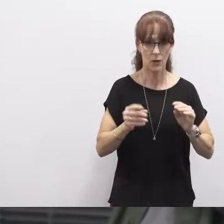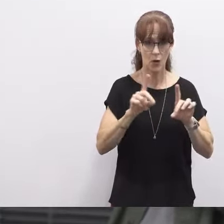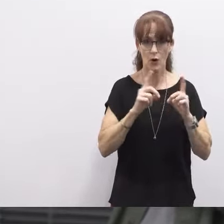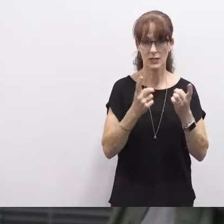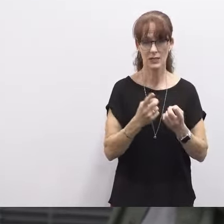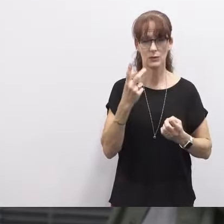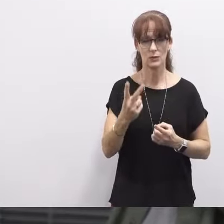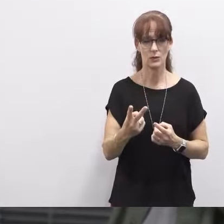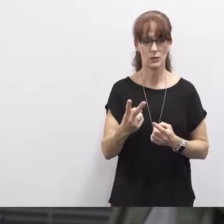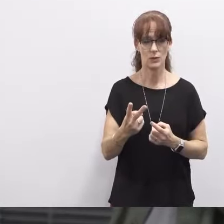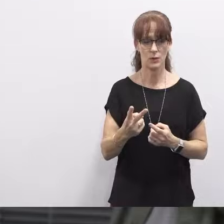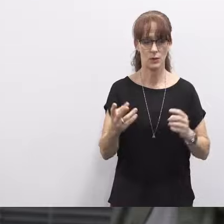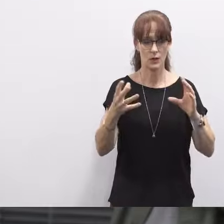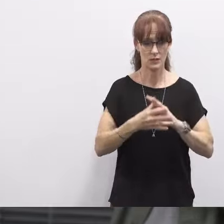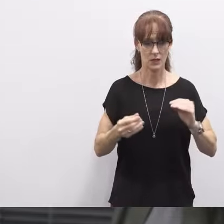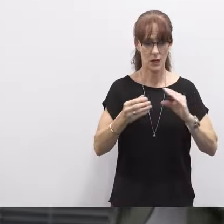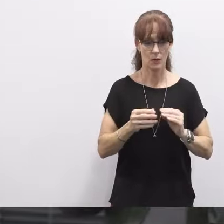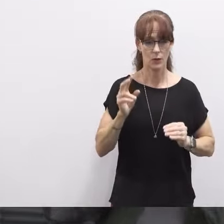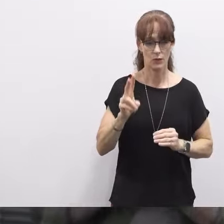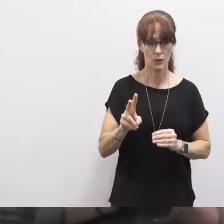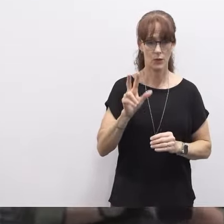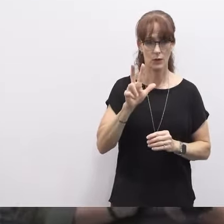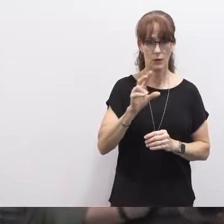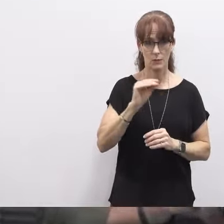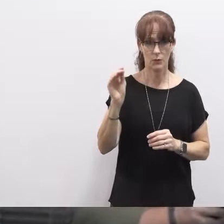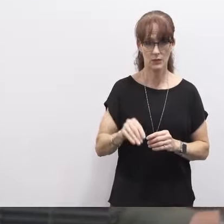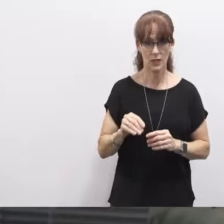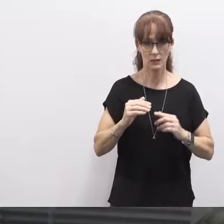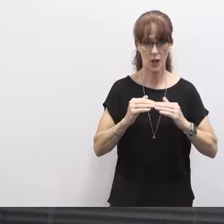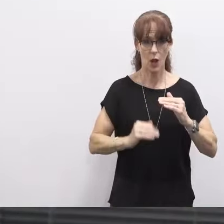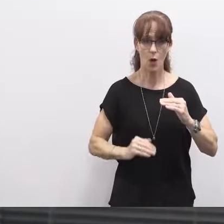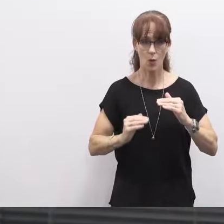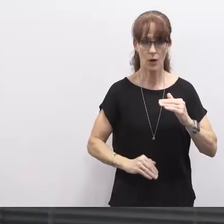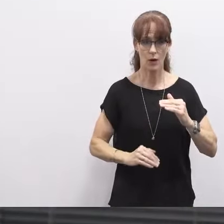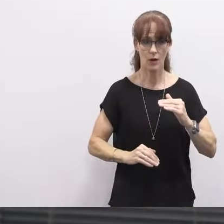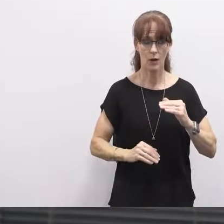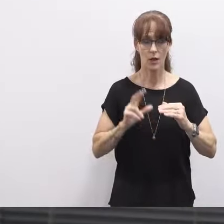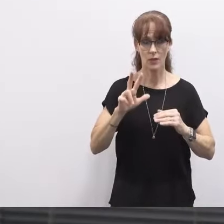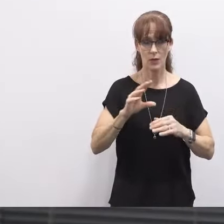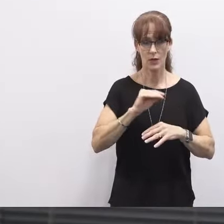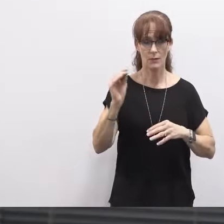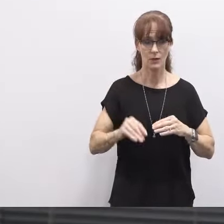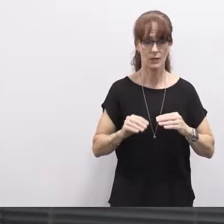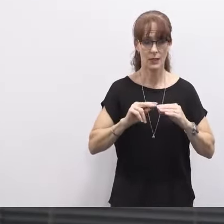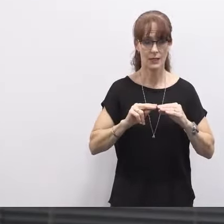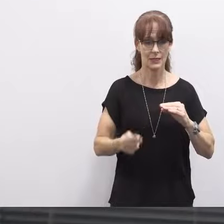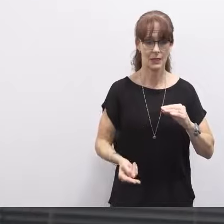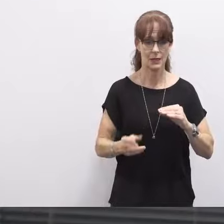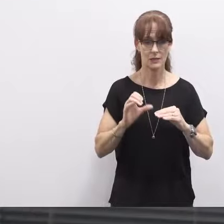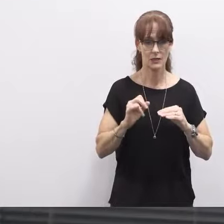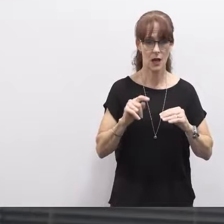District scenario 2, it is three percentage points lower. And in that 3% decrease in scenario two,